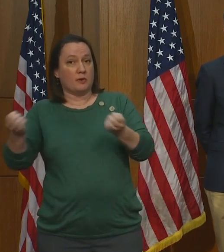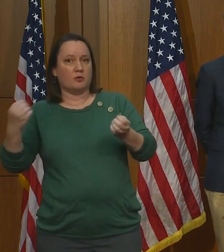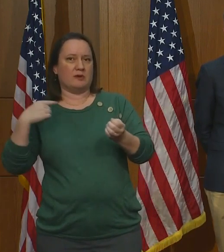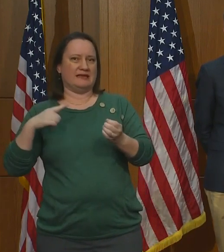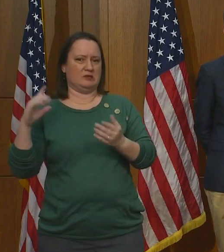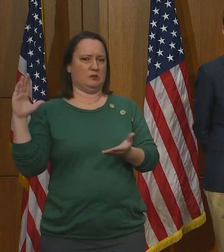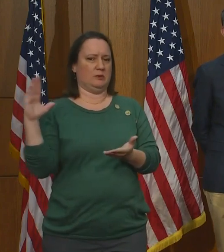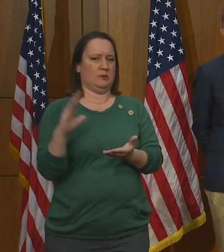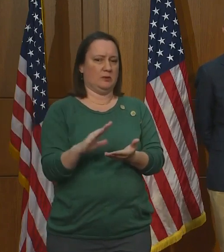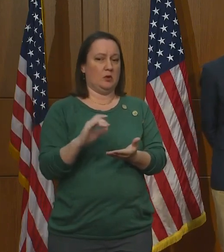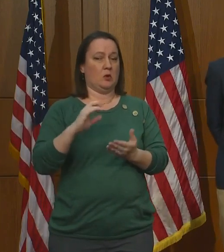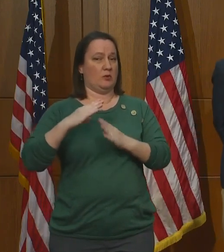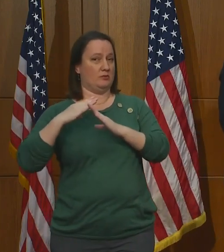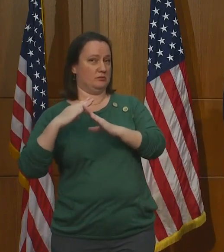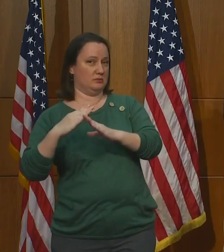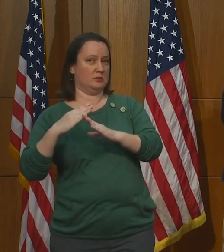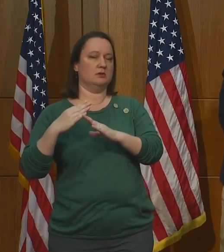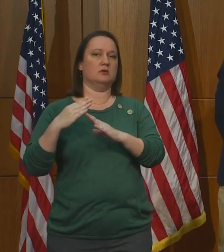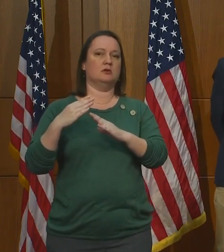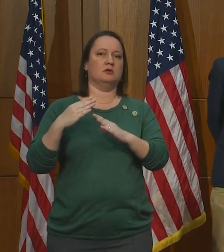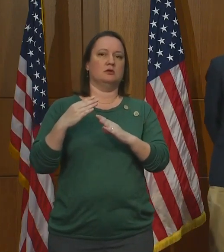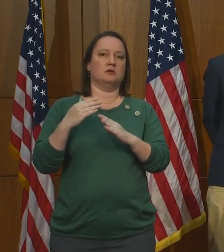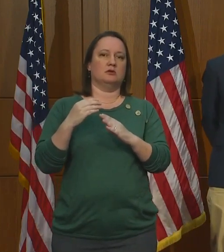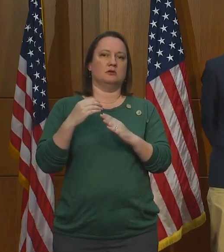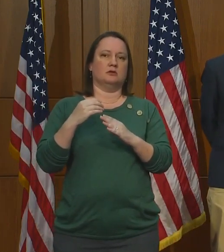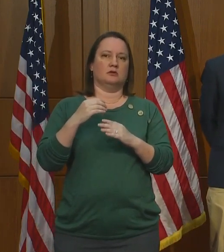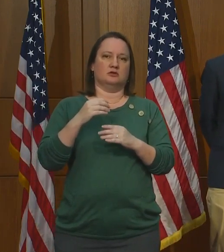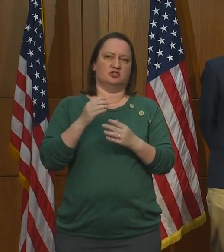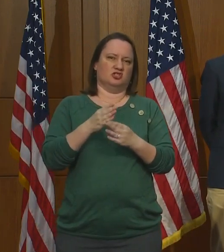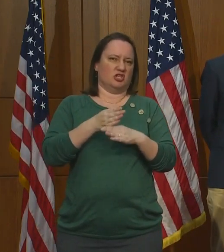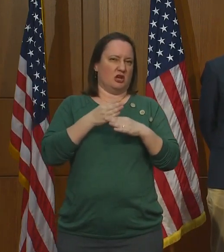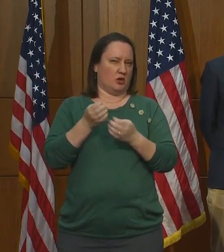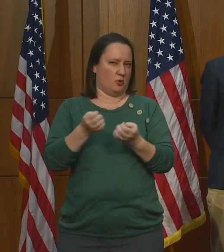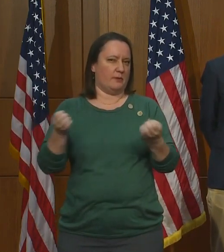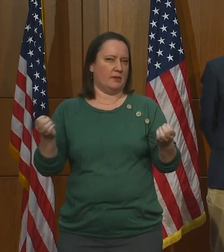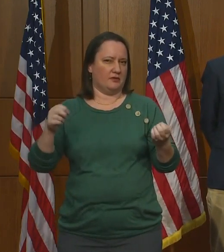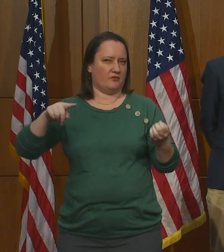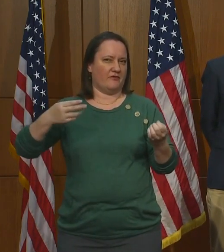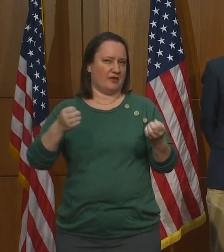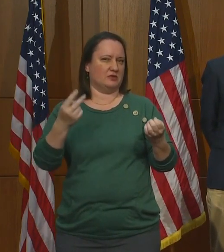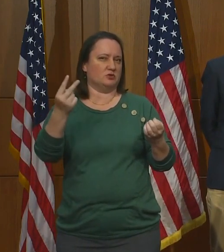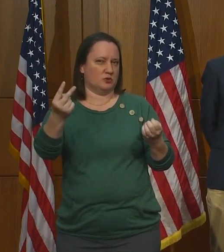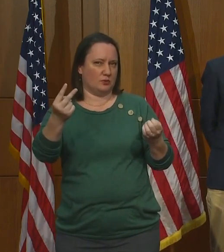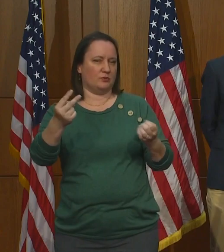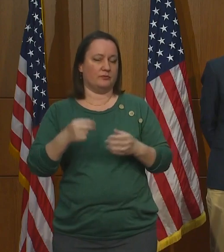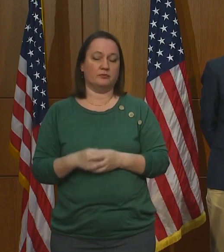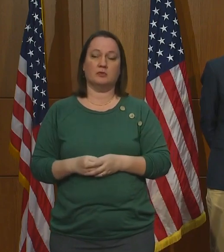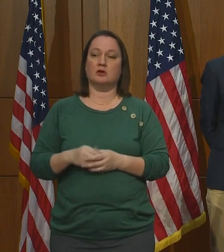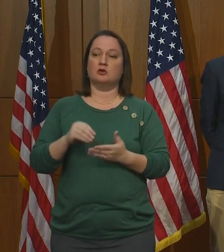NEED TO MINIMIZE AND- PROHIBIT THE USE OF SHARED EQUIPMENT. IN